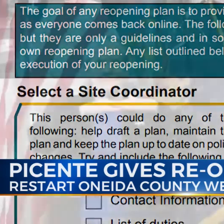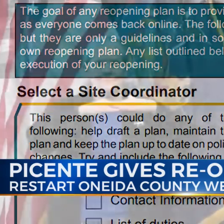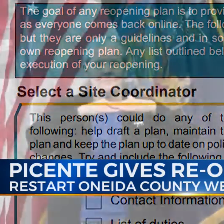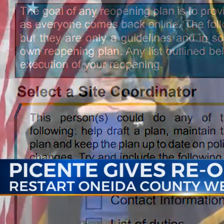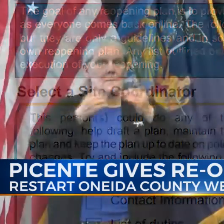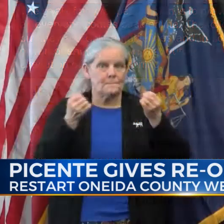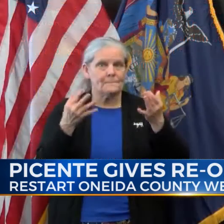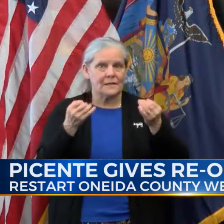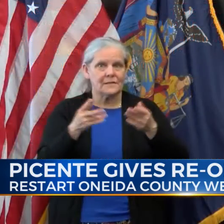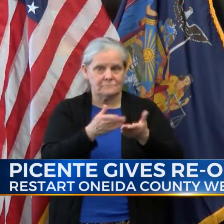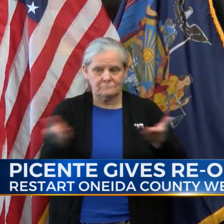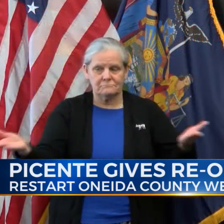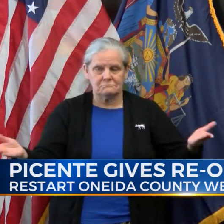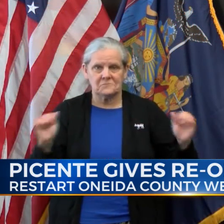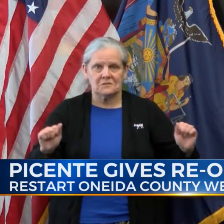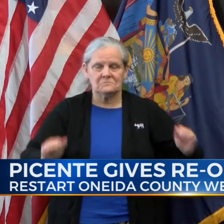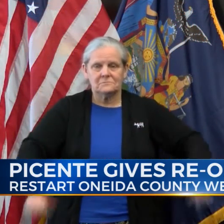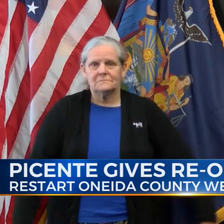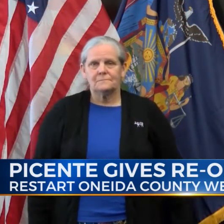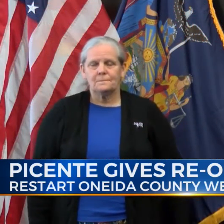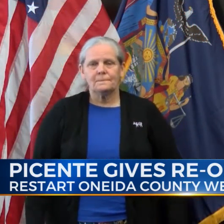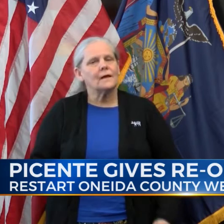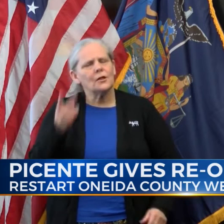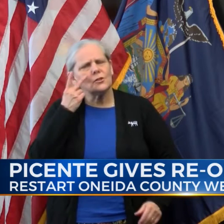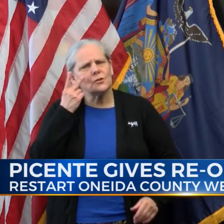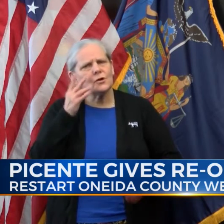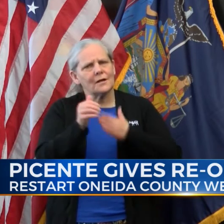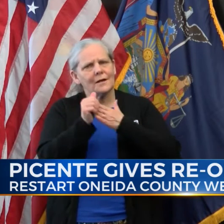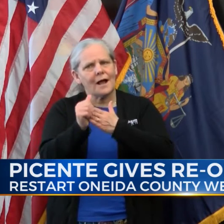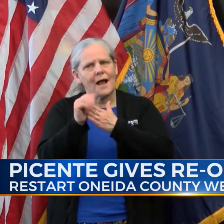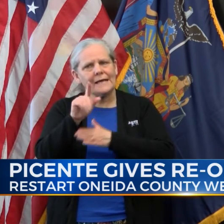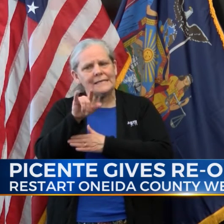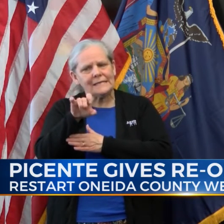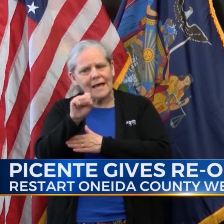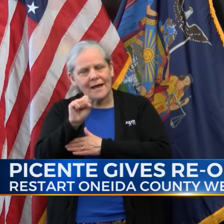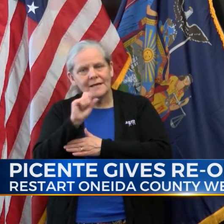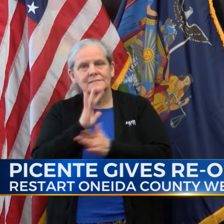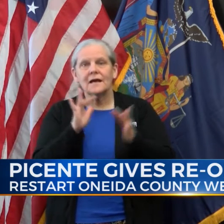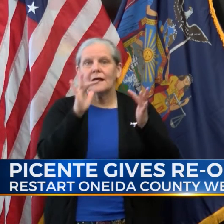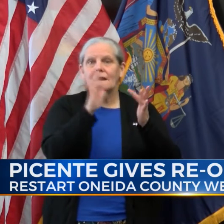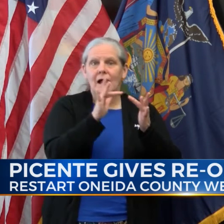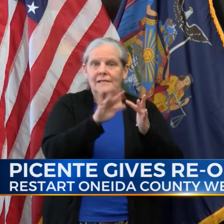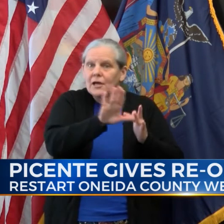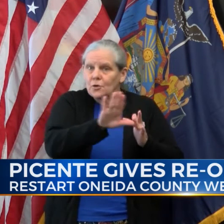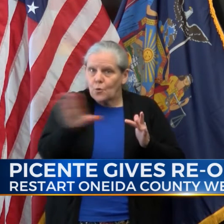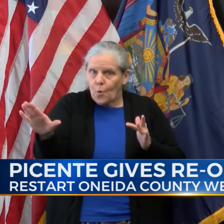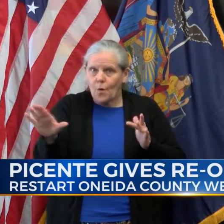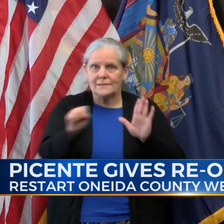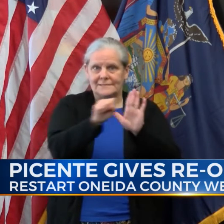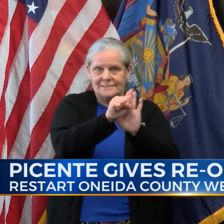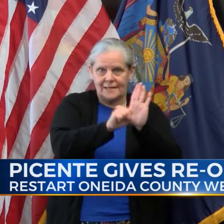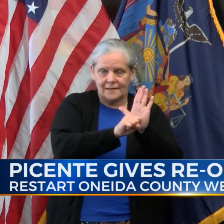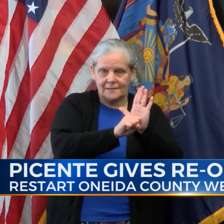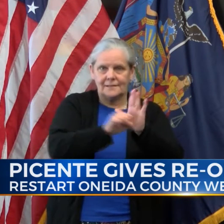IS TO MAKE SURE THEY HAVE EVRYTHING WITHIN THE TOOLKIT. LOOK AT THE GUIDELINES. REACH OUT TO YOUR STATE AND NATIONAL